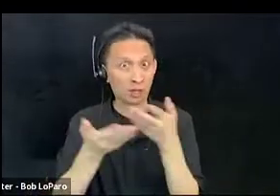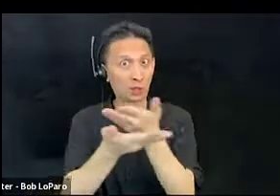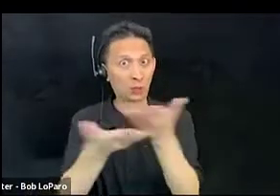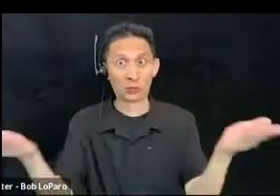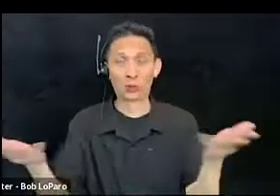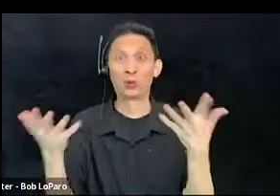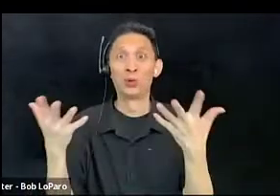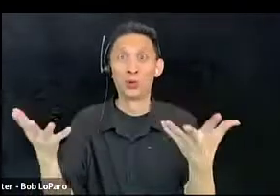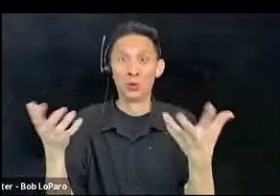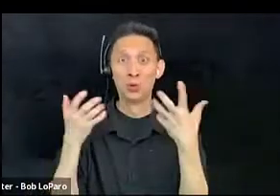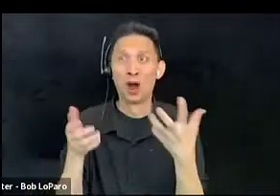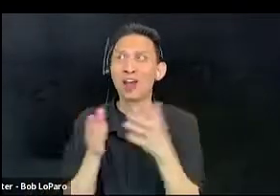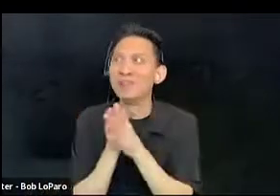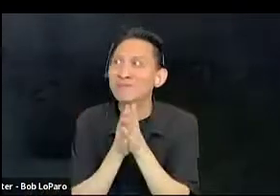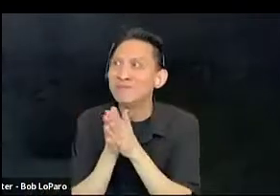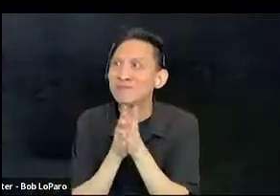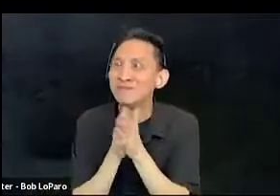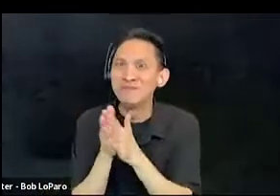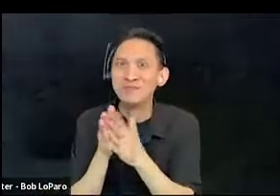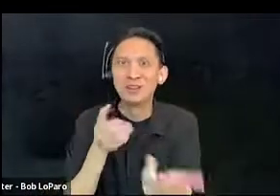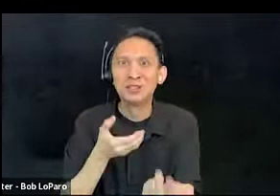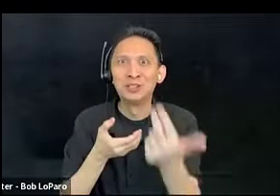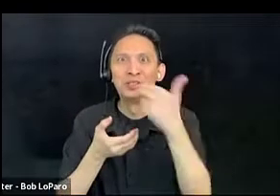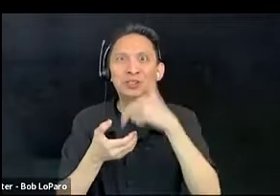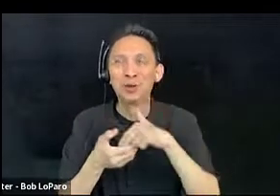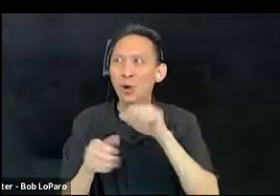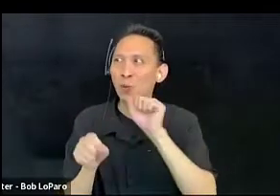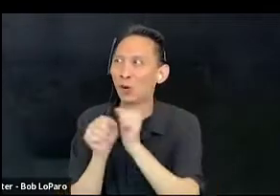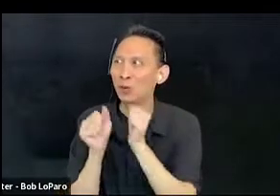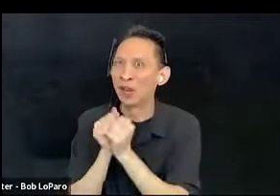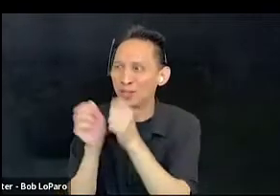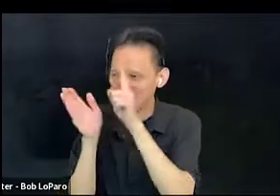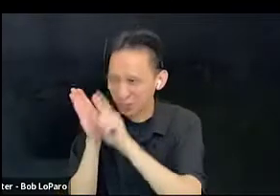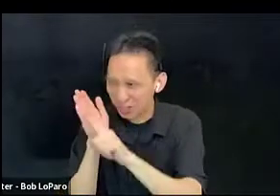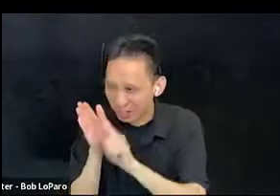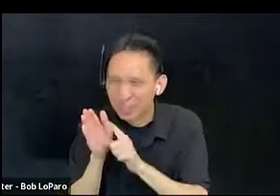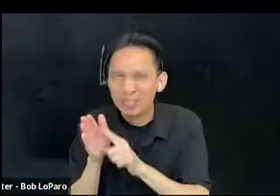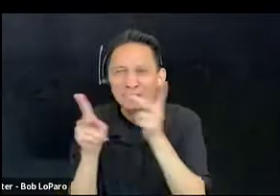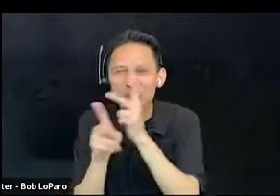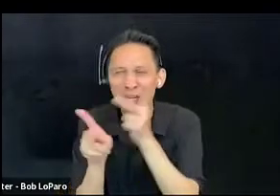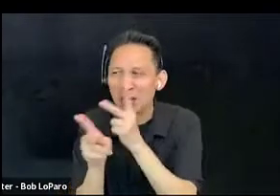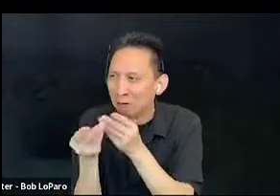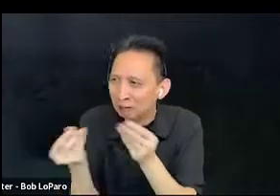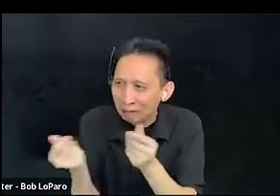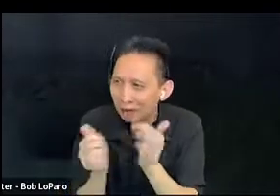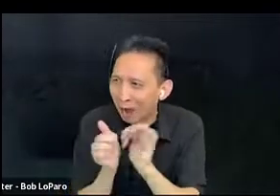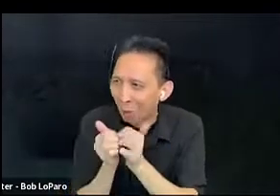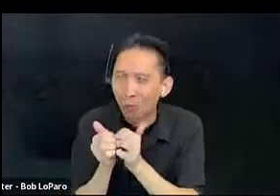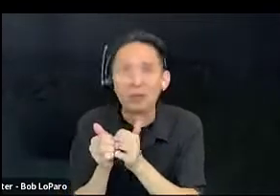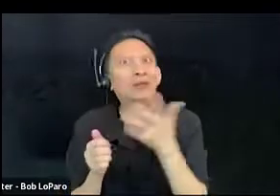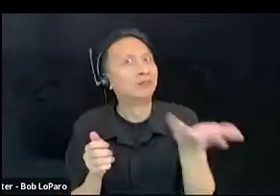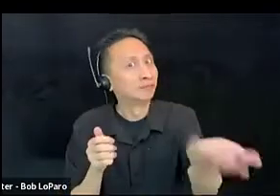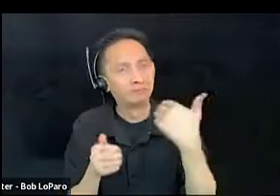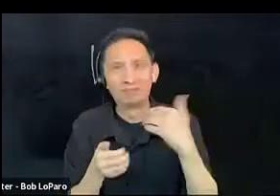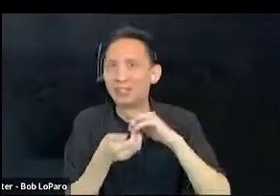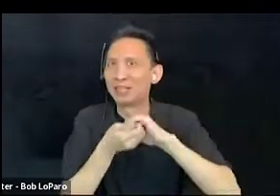on figuring out this problem, just reach out to me. I'm always all about collaboration. And if you have some thoughts around this particular issue